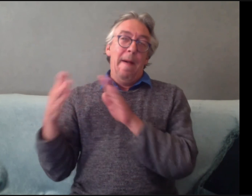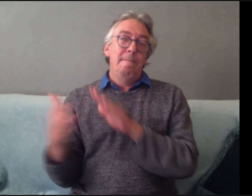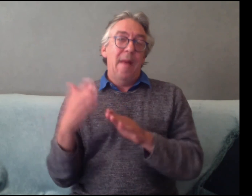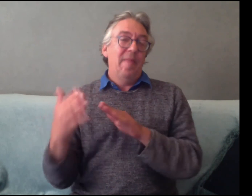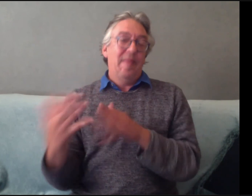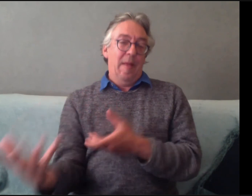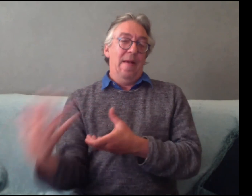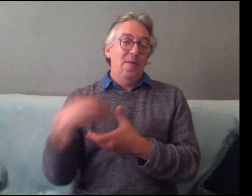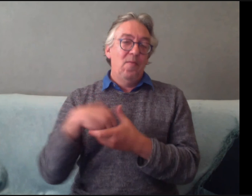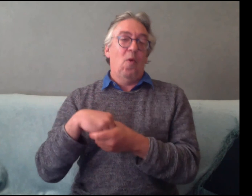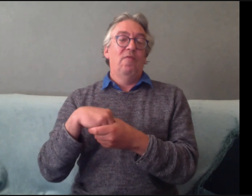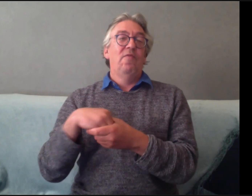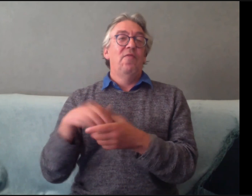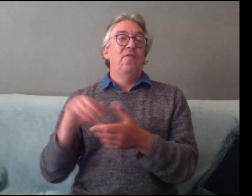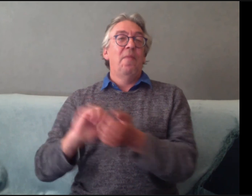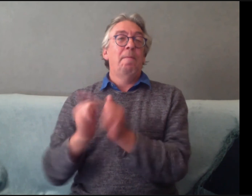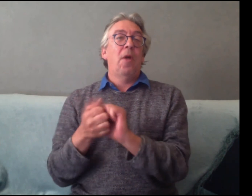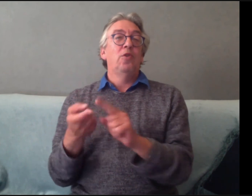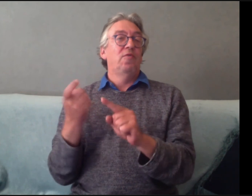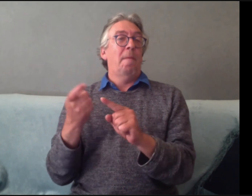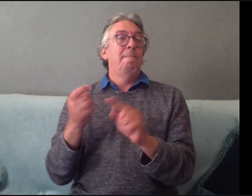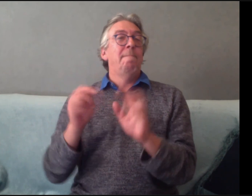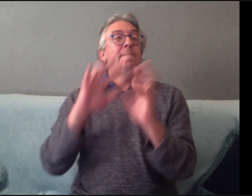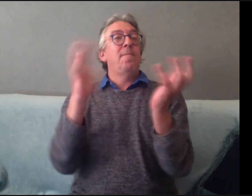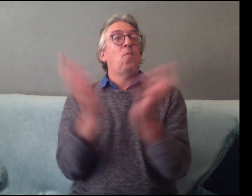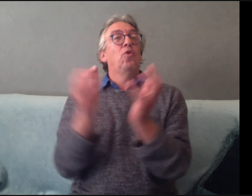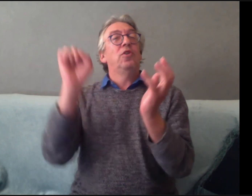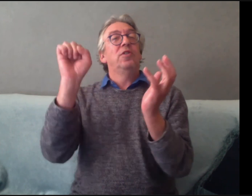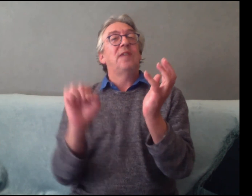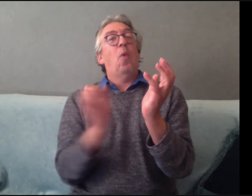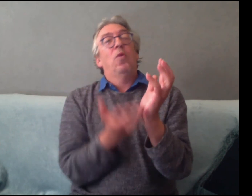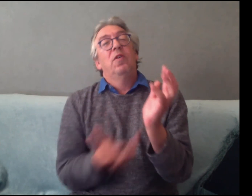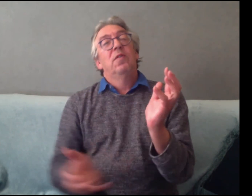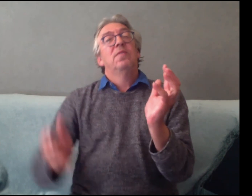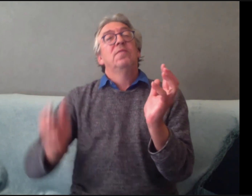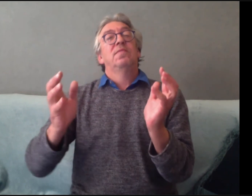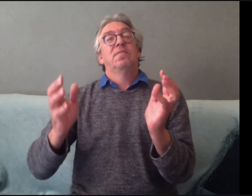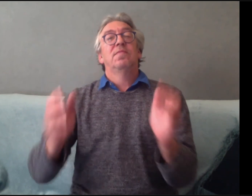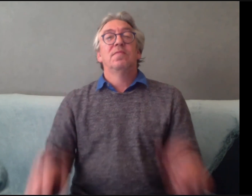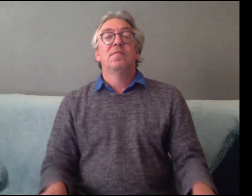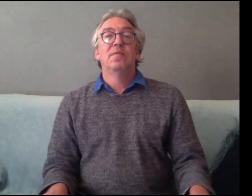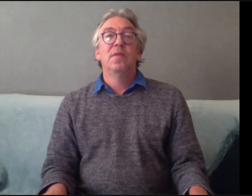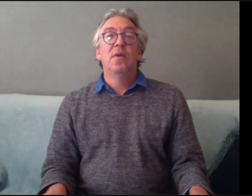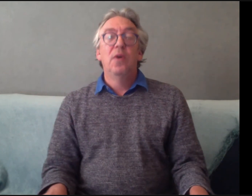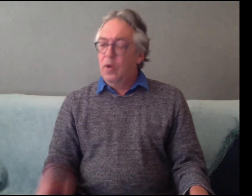Then there's another, let me see, it was more to CBM.